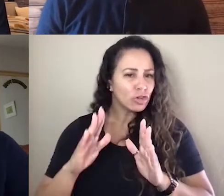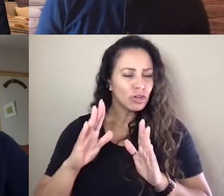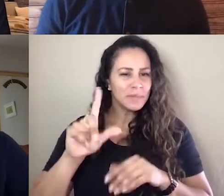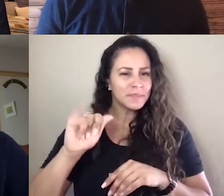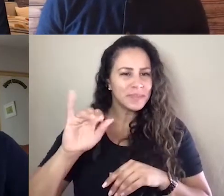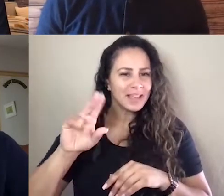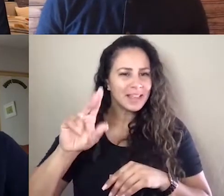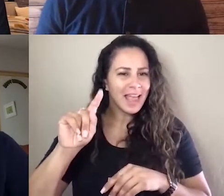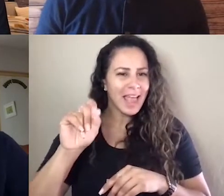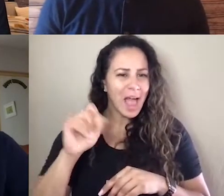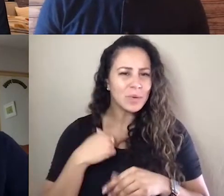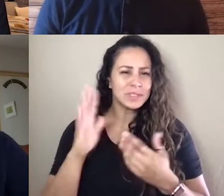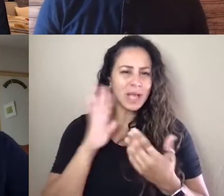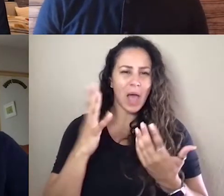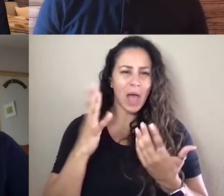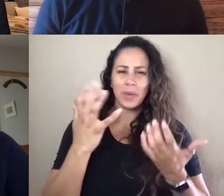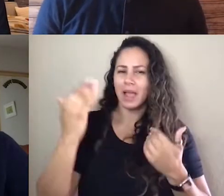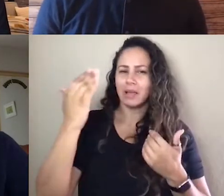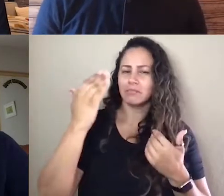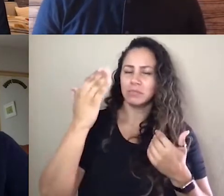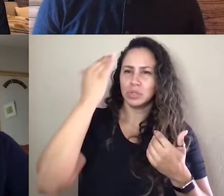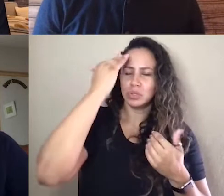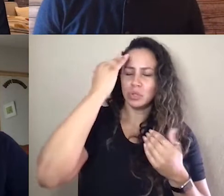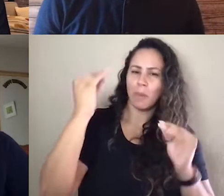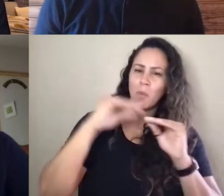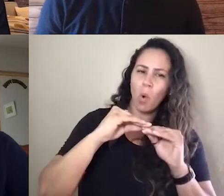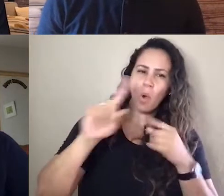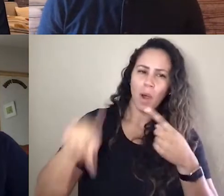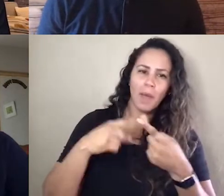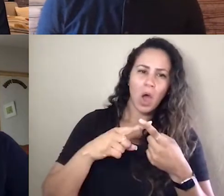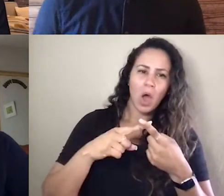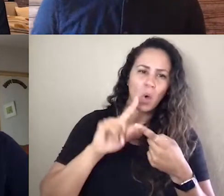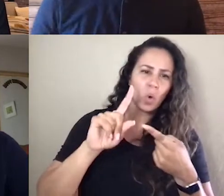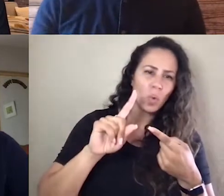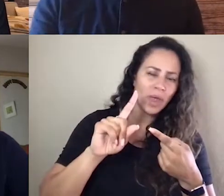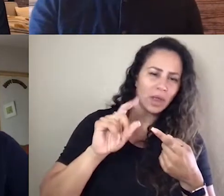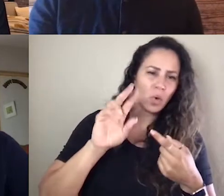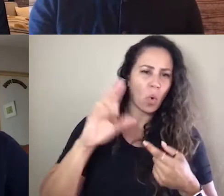I WOULD LIKE TO KNOW MORE WHEN AND WHY WE EXPECT A